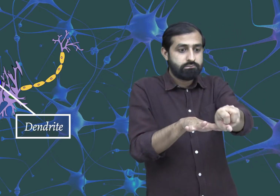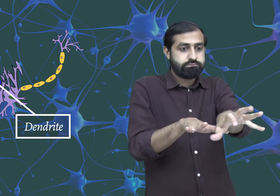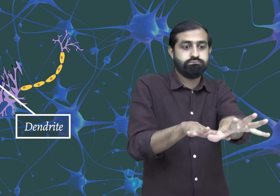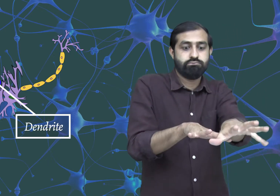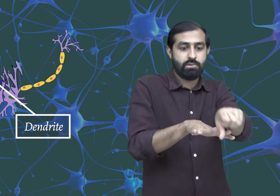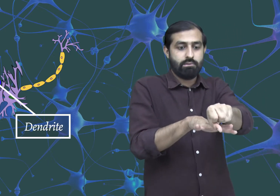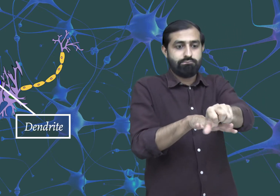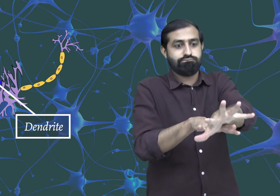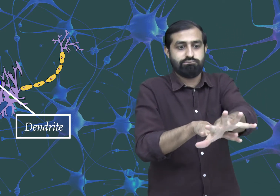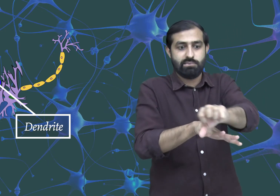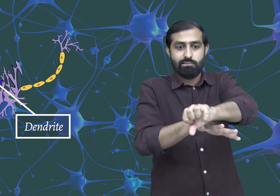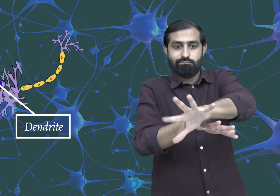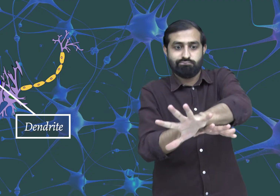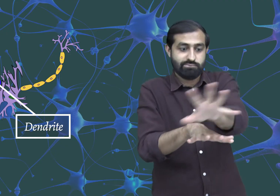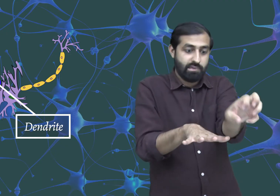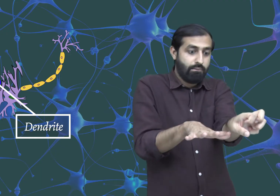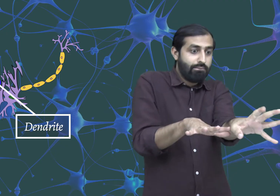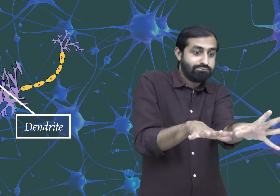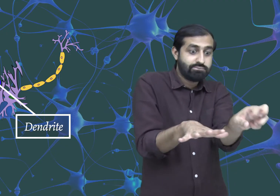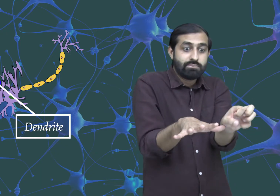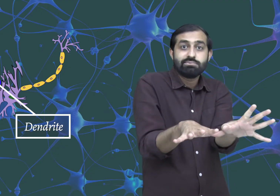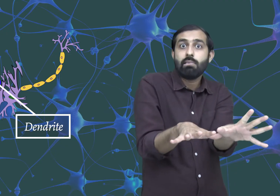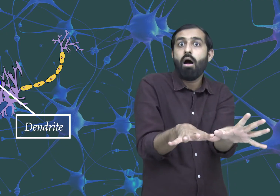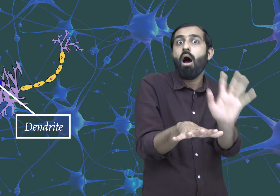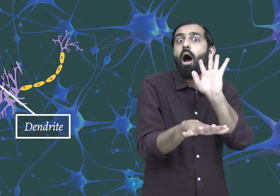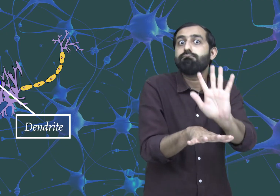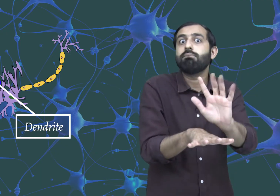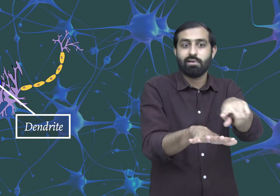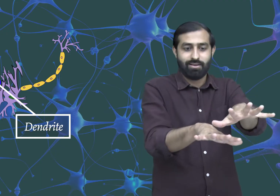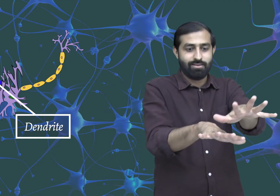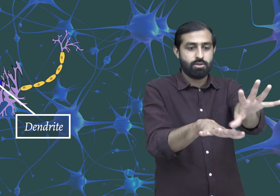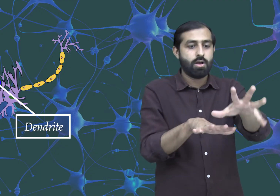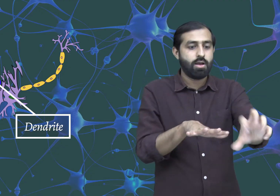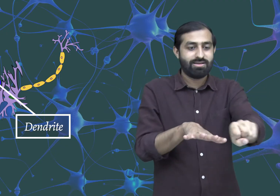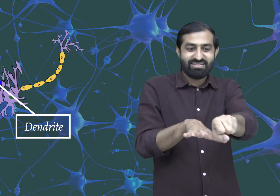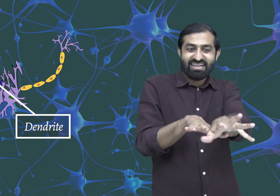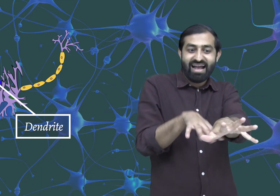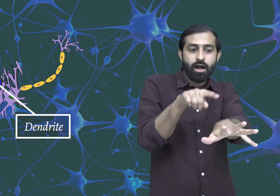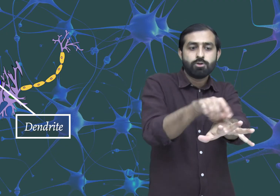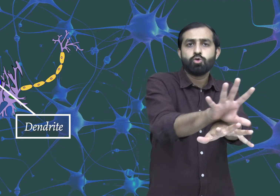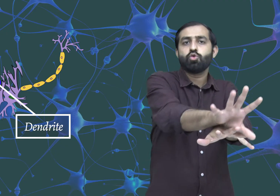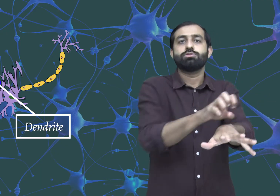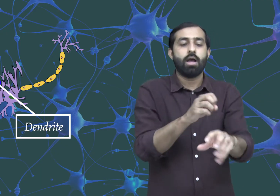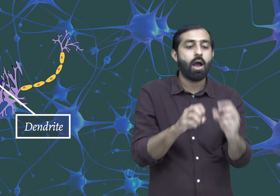Dendrites are tips of the nerve cells. They are tree-like extensions at the beginning of a neuron